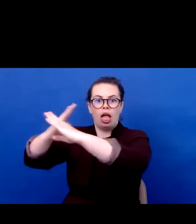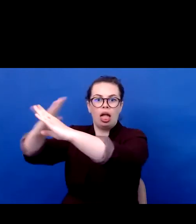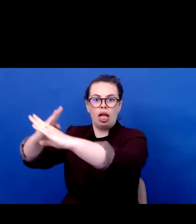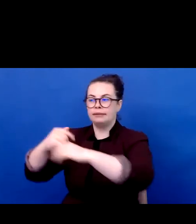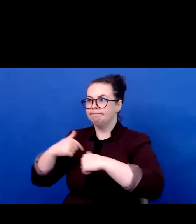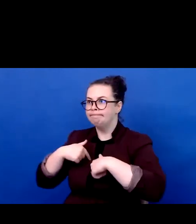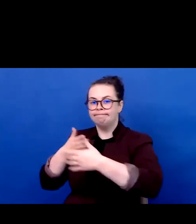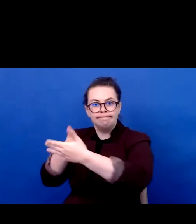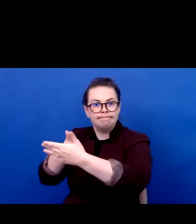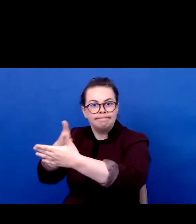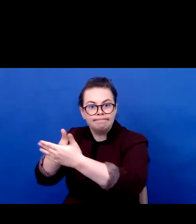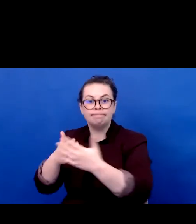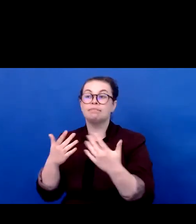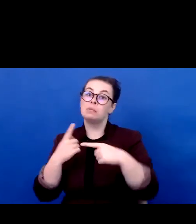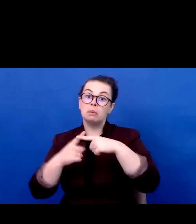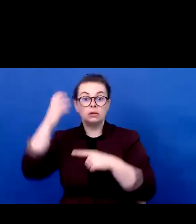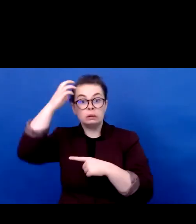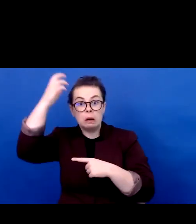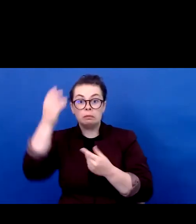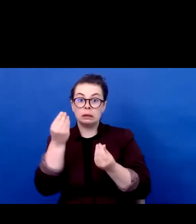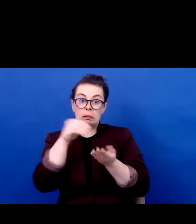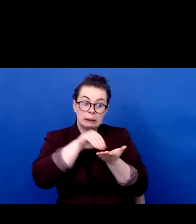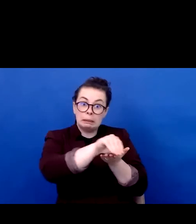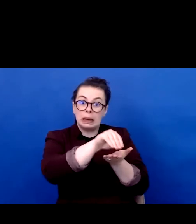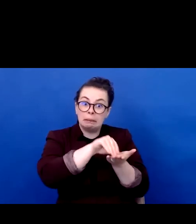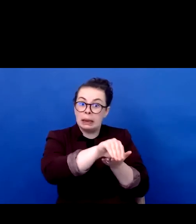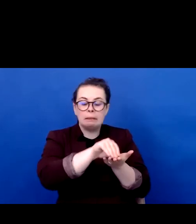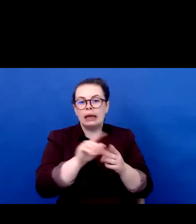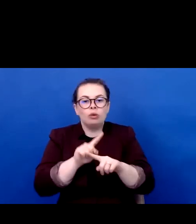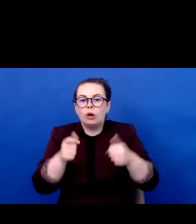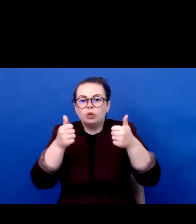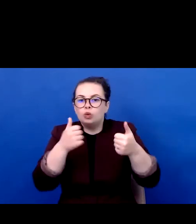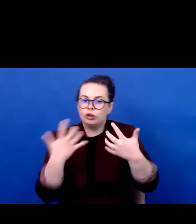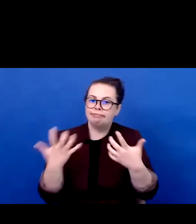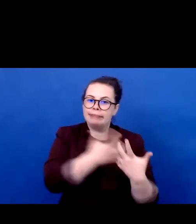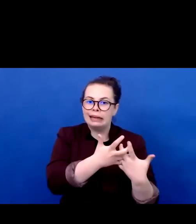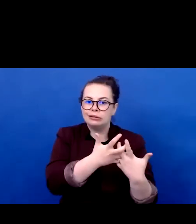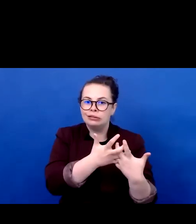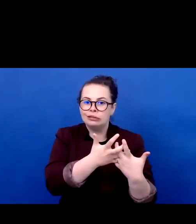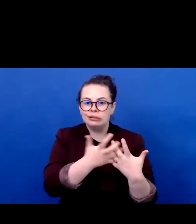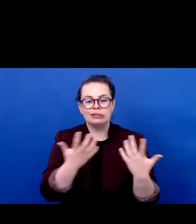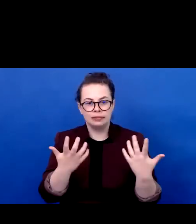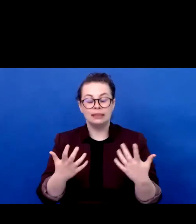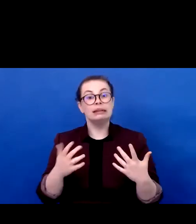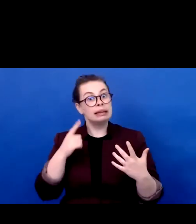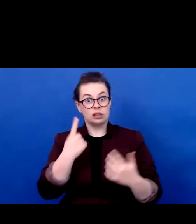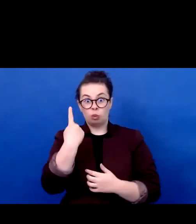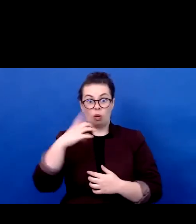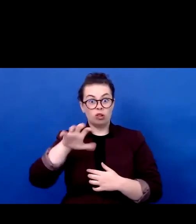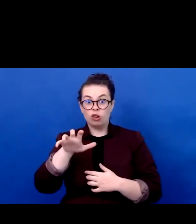programs this is a reality in many countries but this have been amplified because of the pandemic